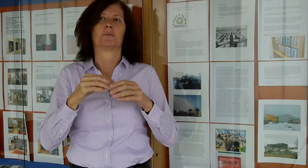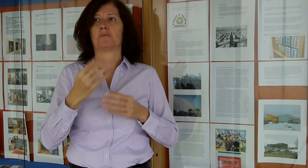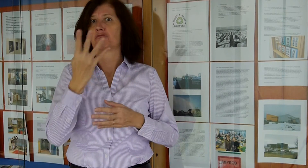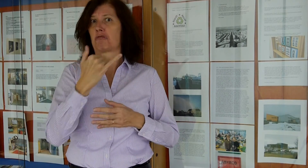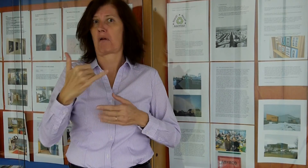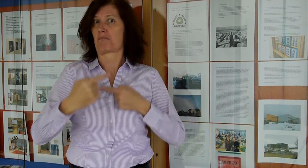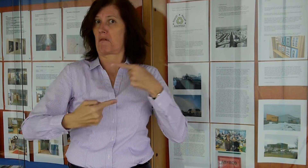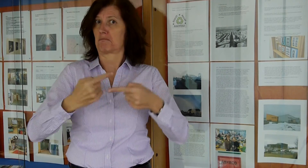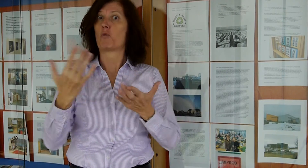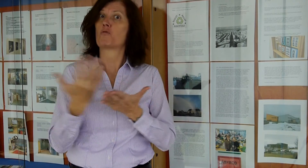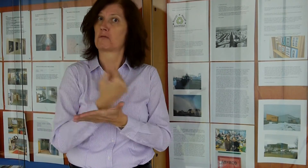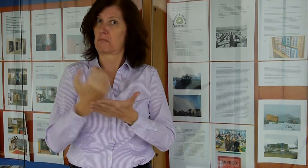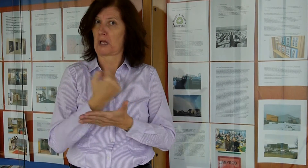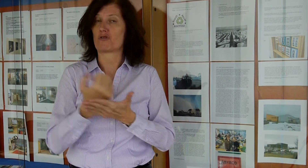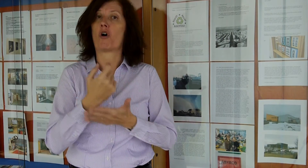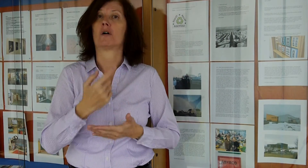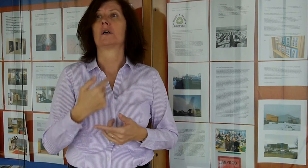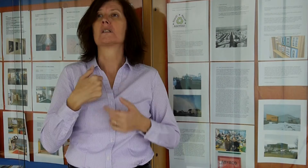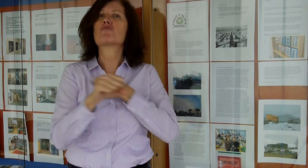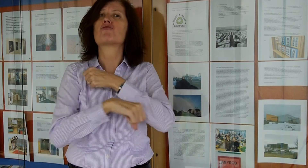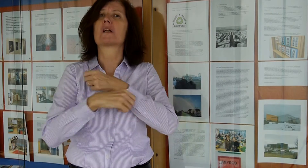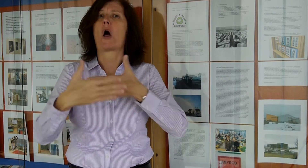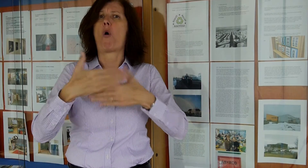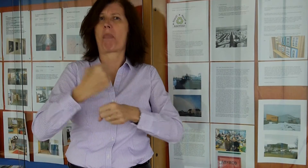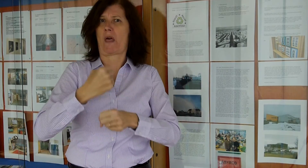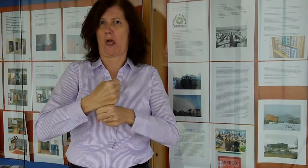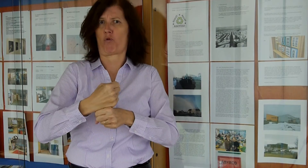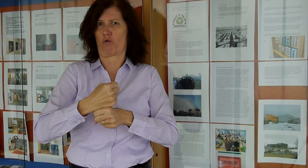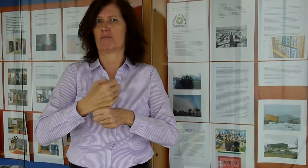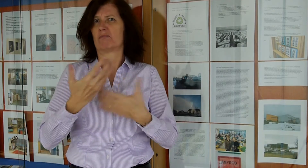I have successfully finished all 4 years, while also working.